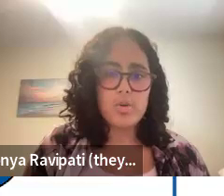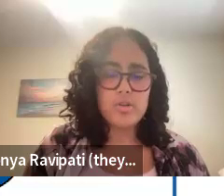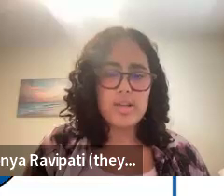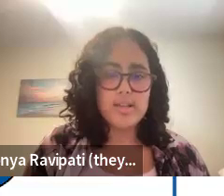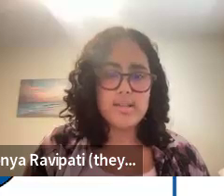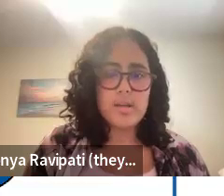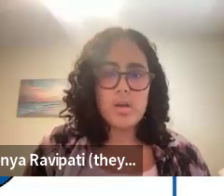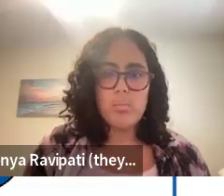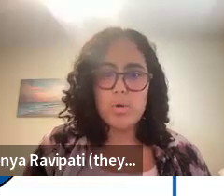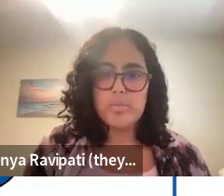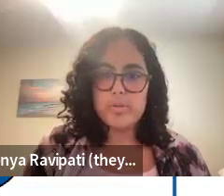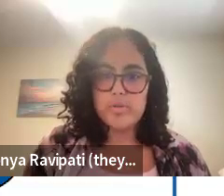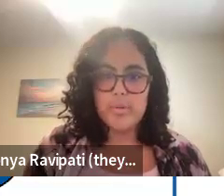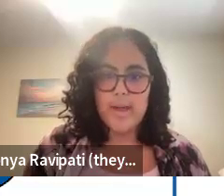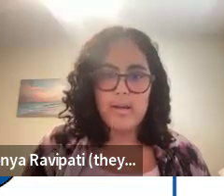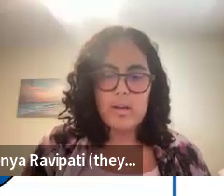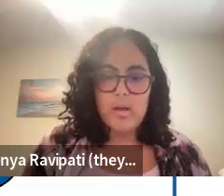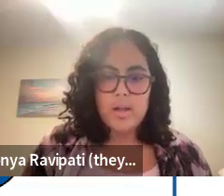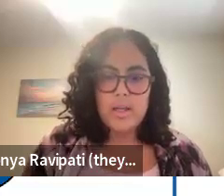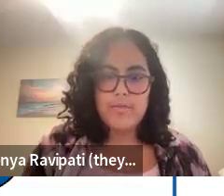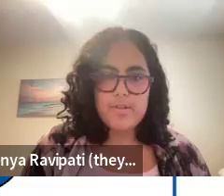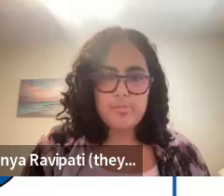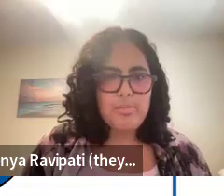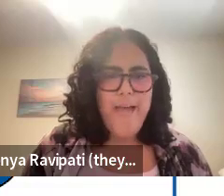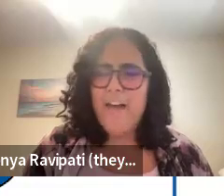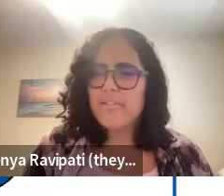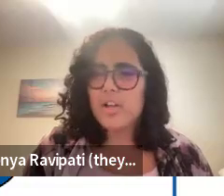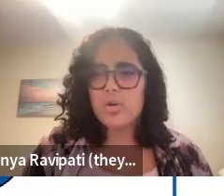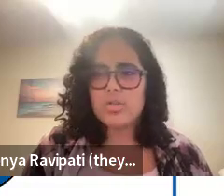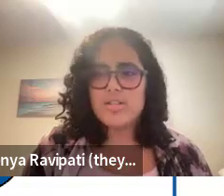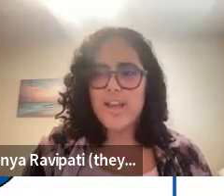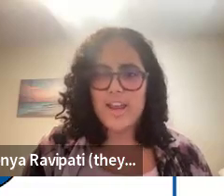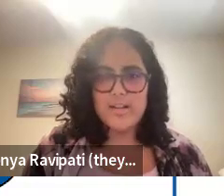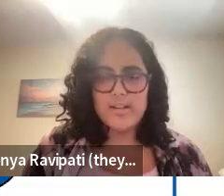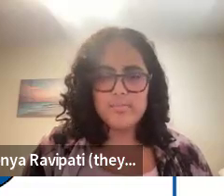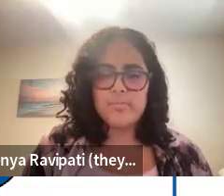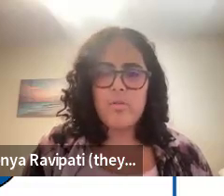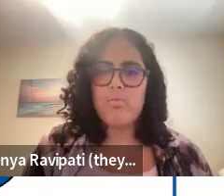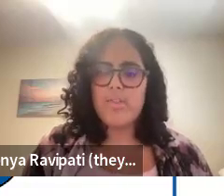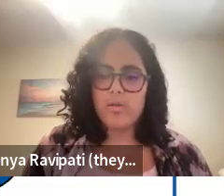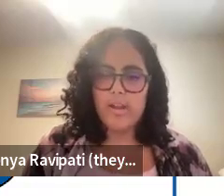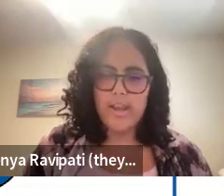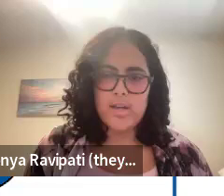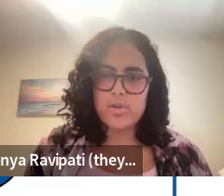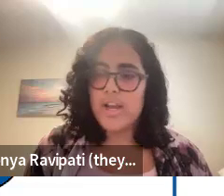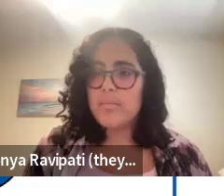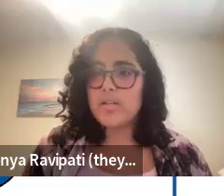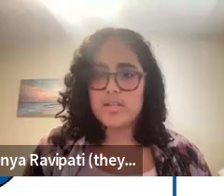there's kids multiple to a bed left half clothed and without like entertainment,